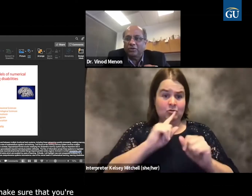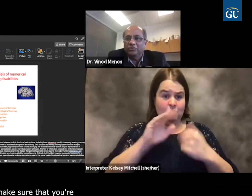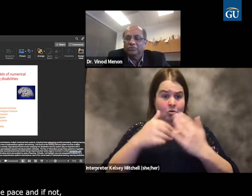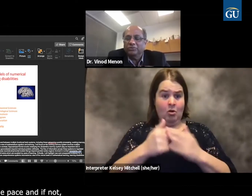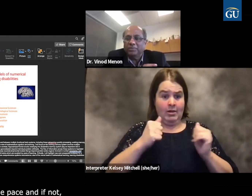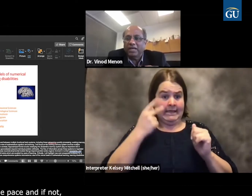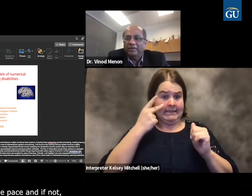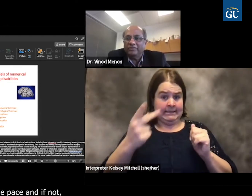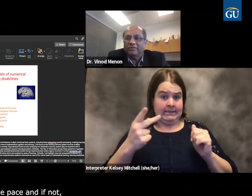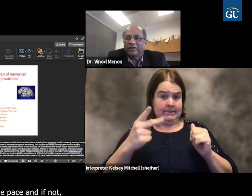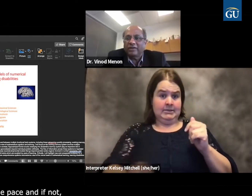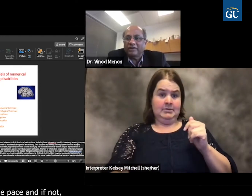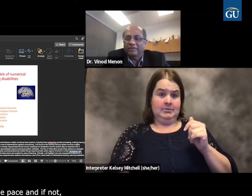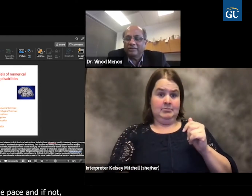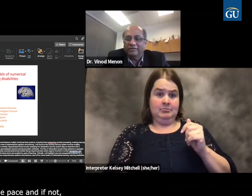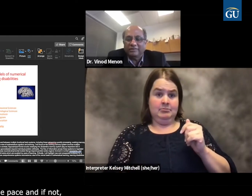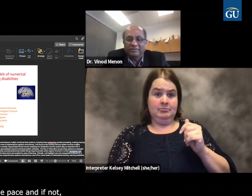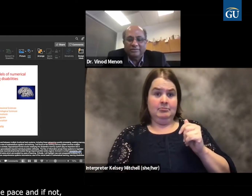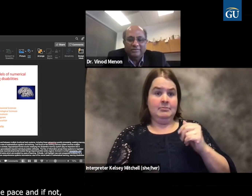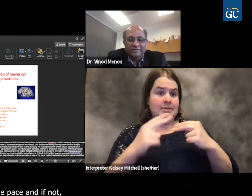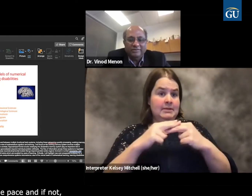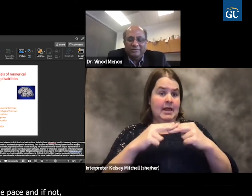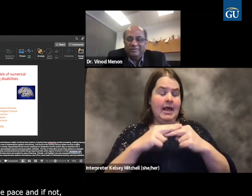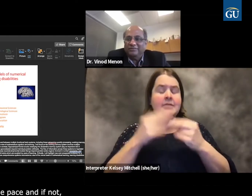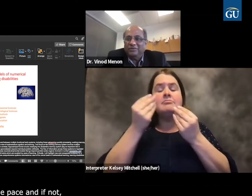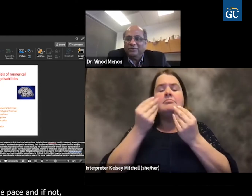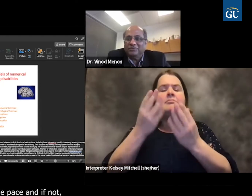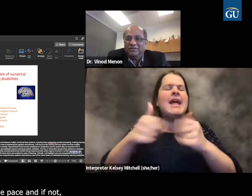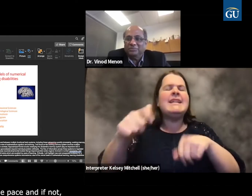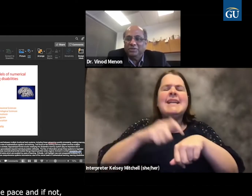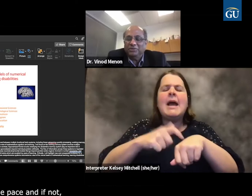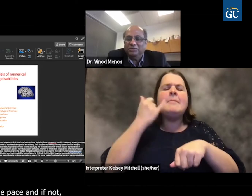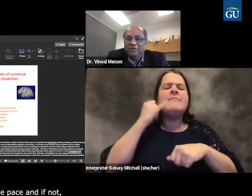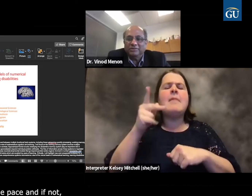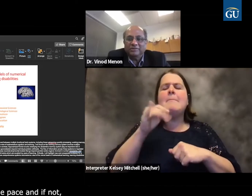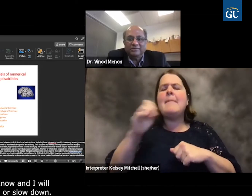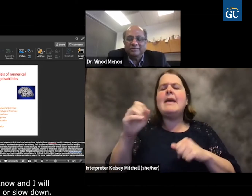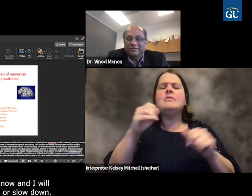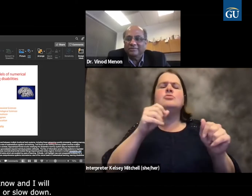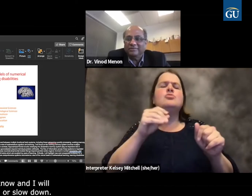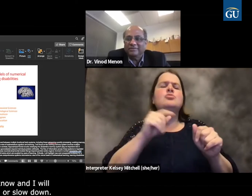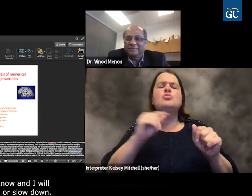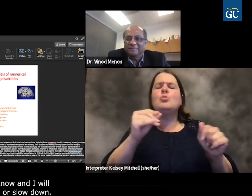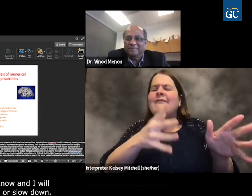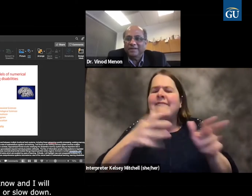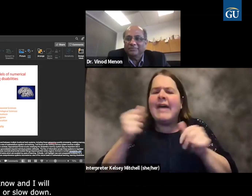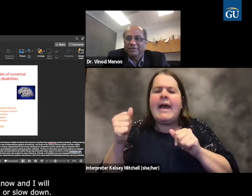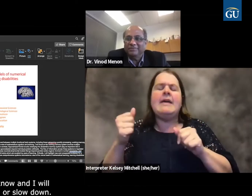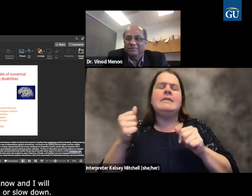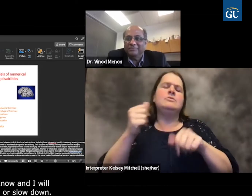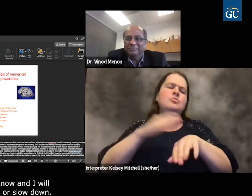you're able to follow the pace and uh